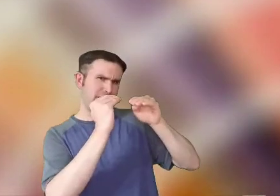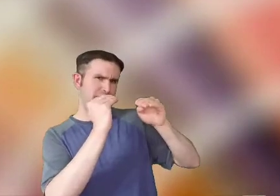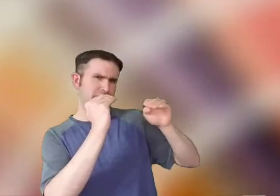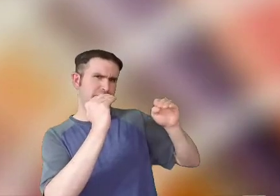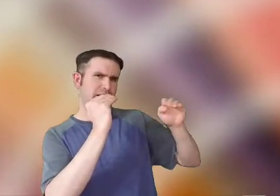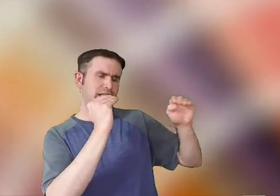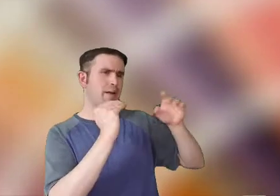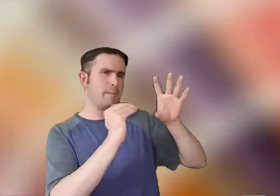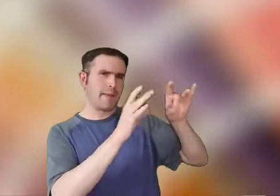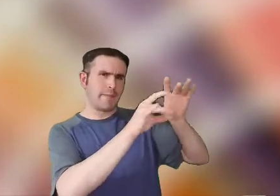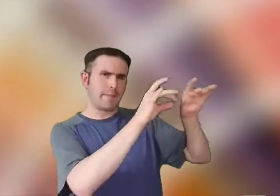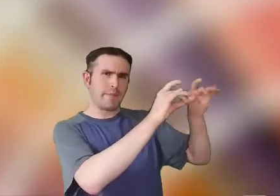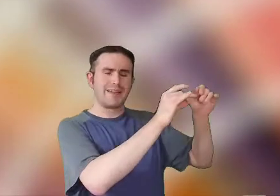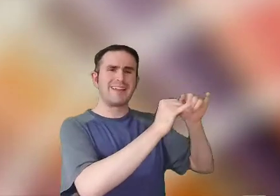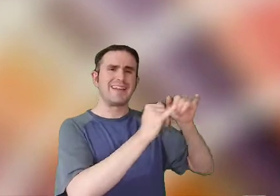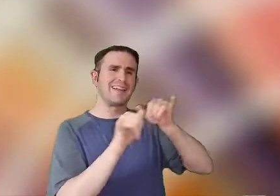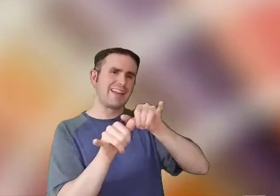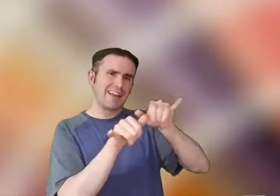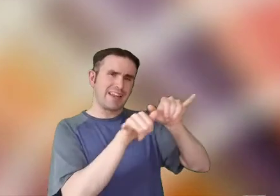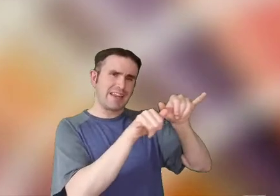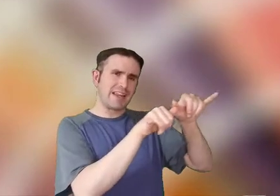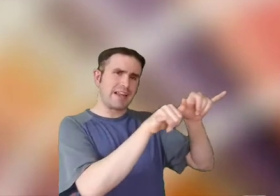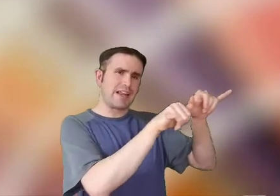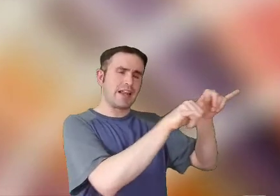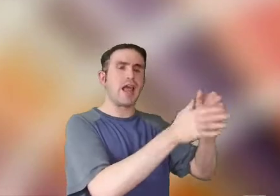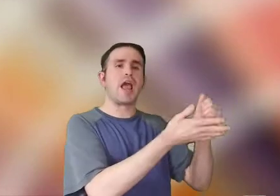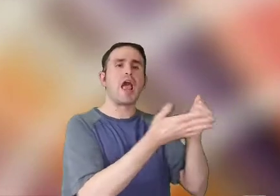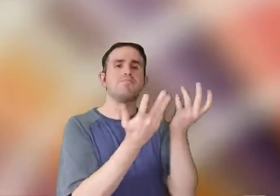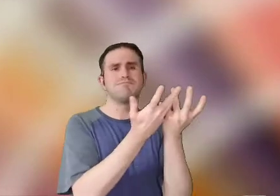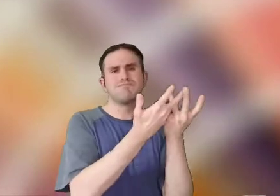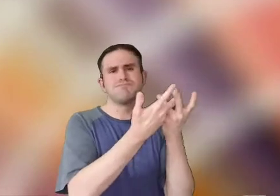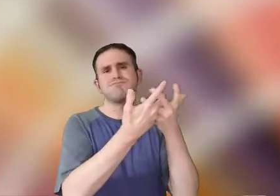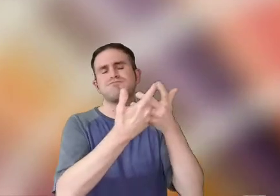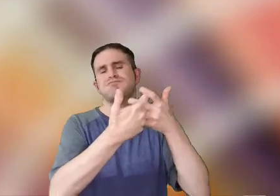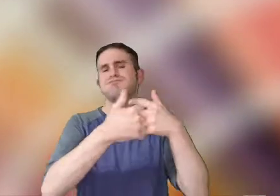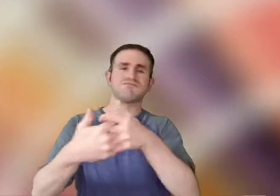the board. As you're looking across them, as you pick your different, uh... coordinating colors